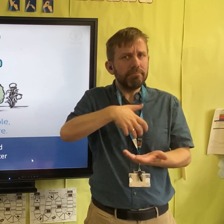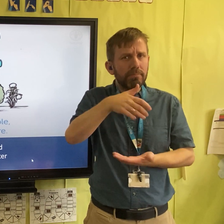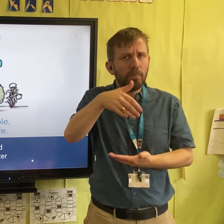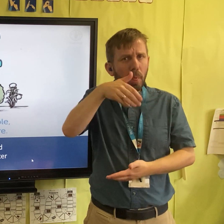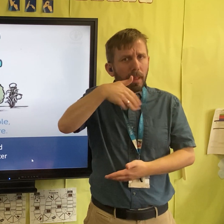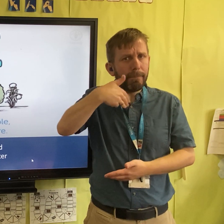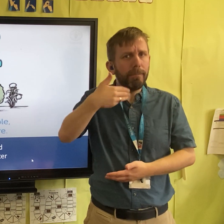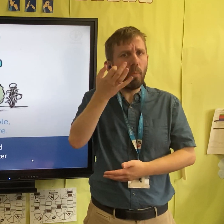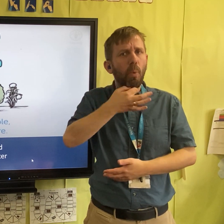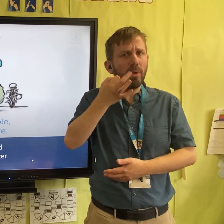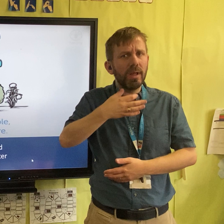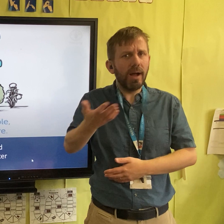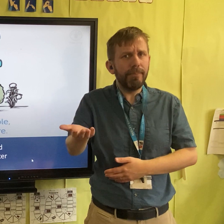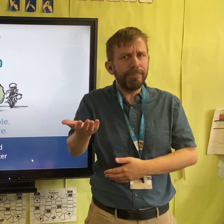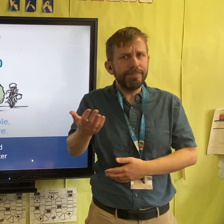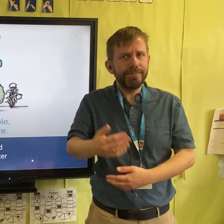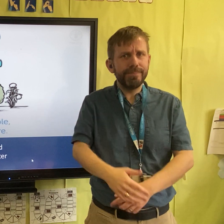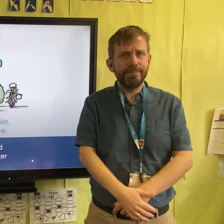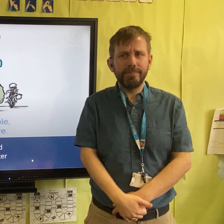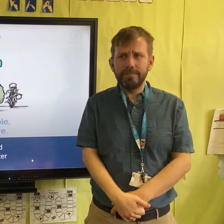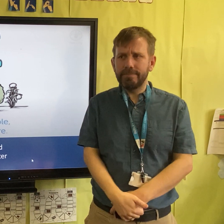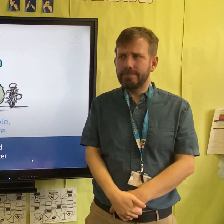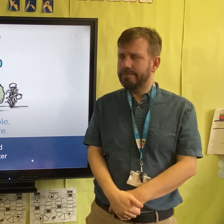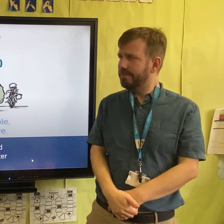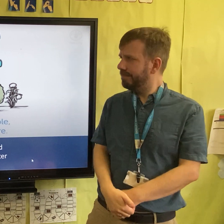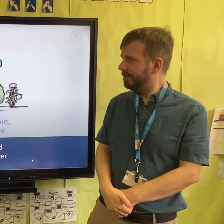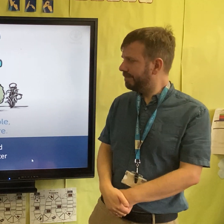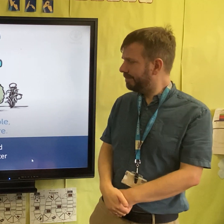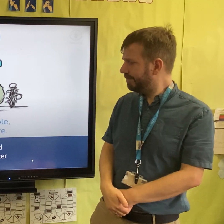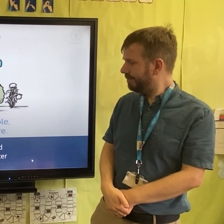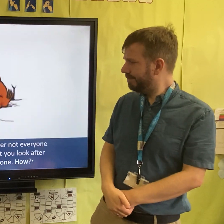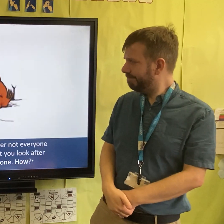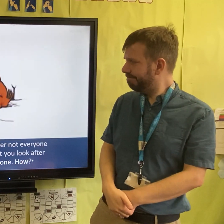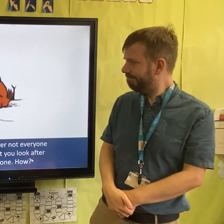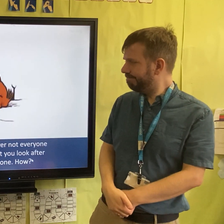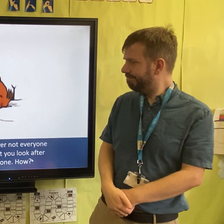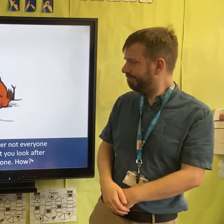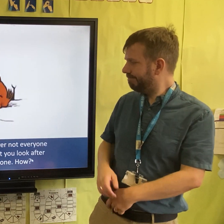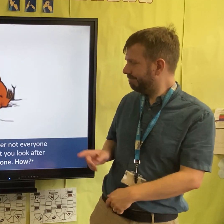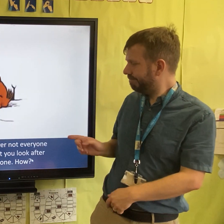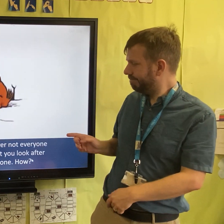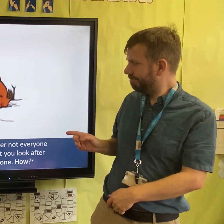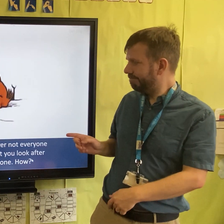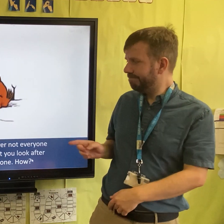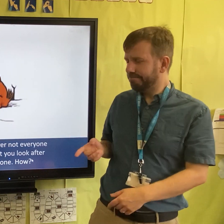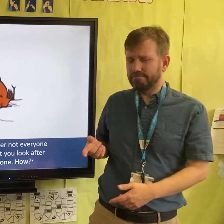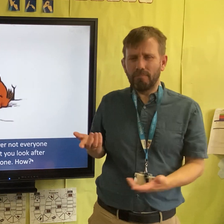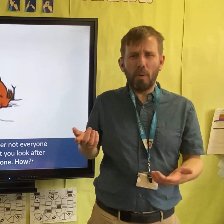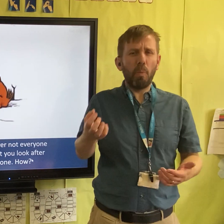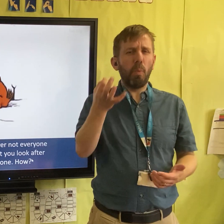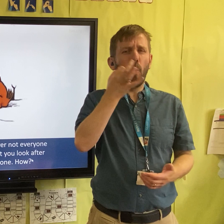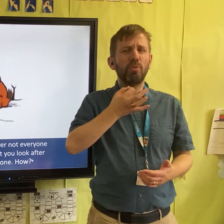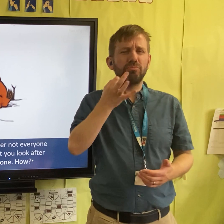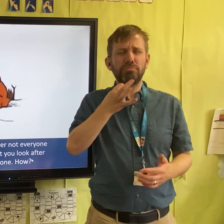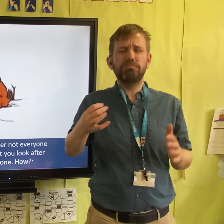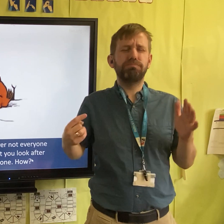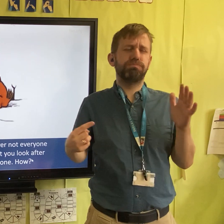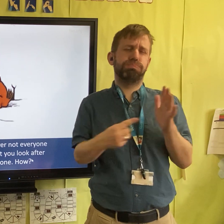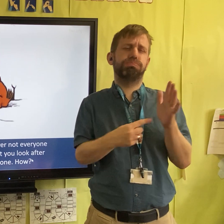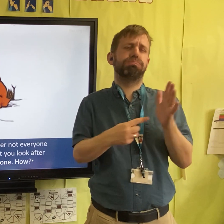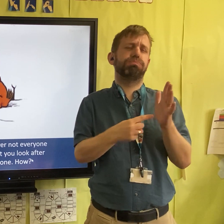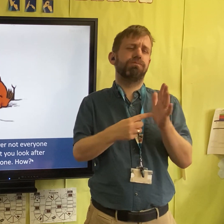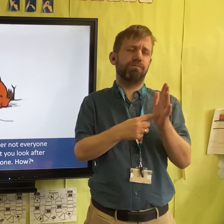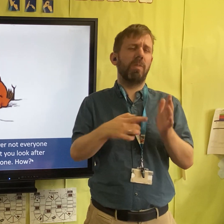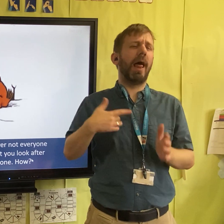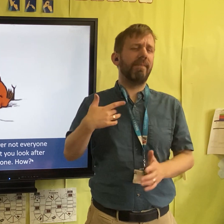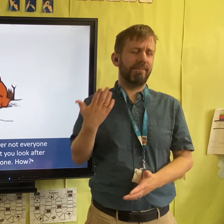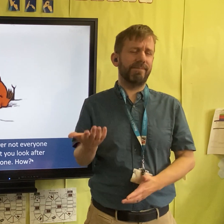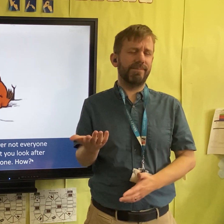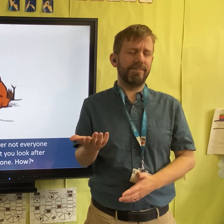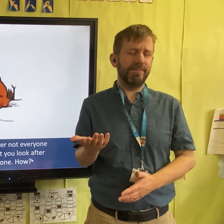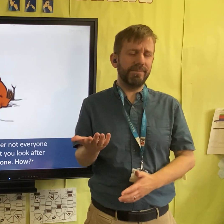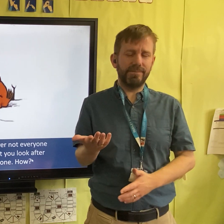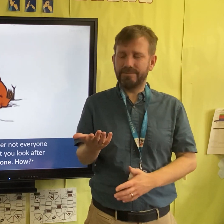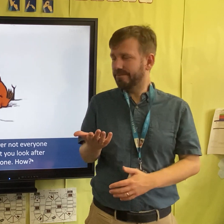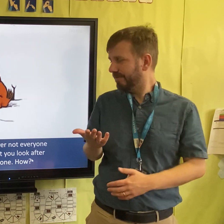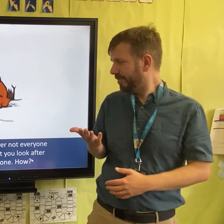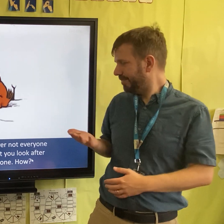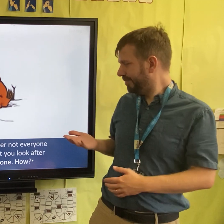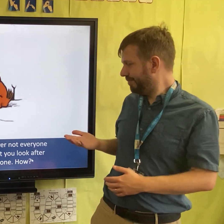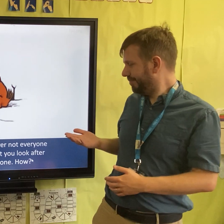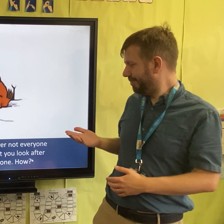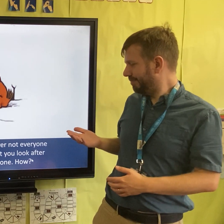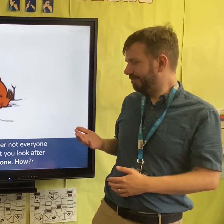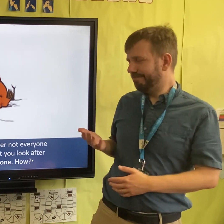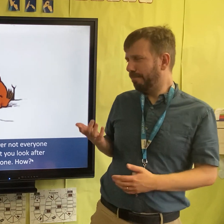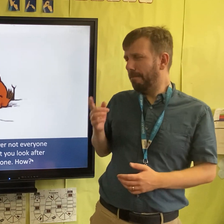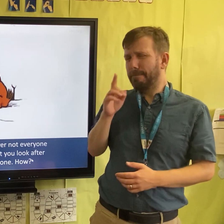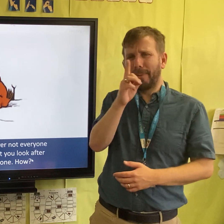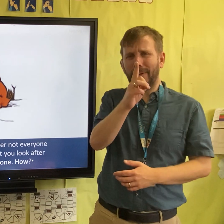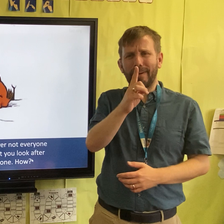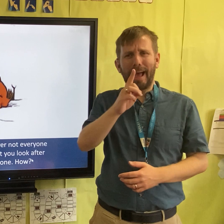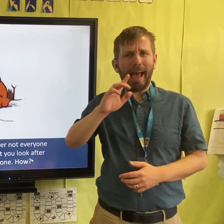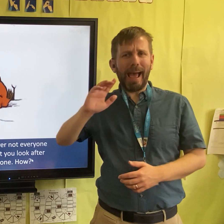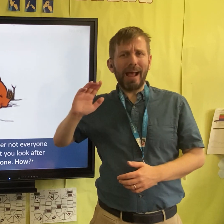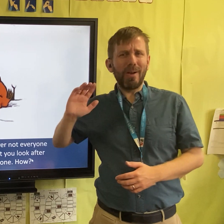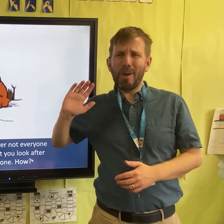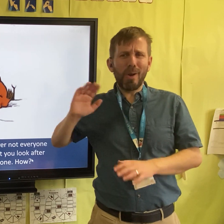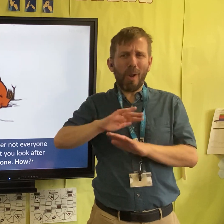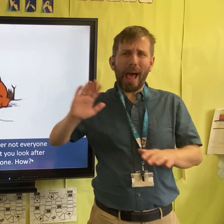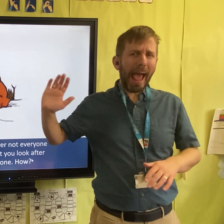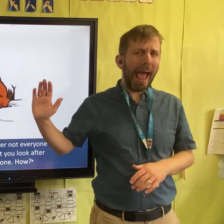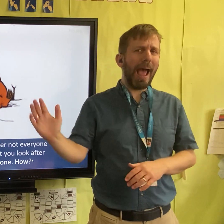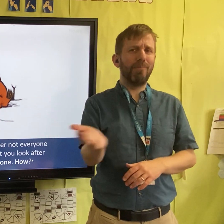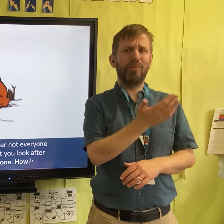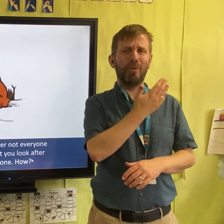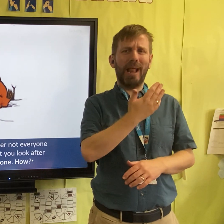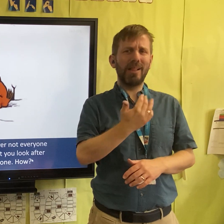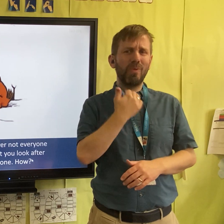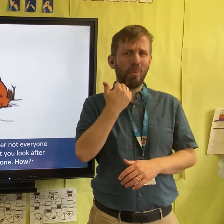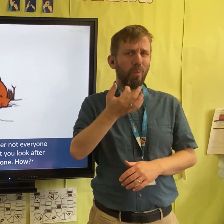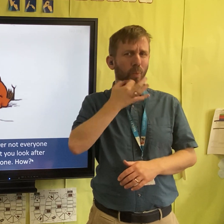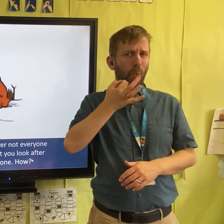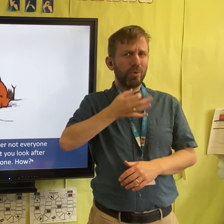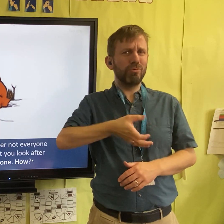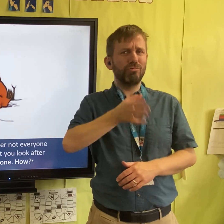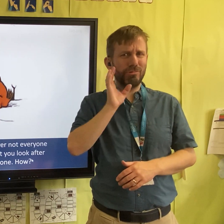they need water to drink as well. Water is so important for life but not everybody can